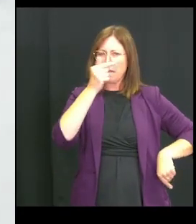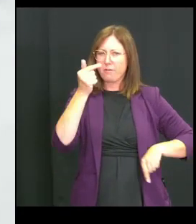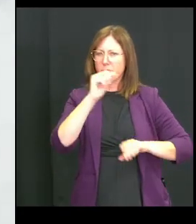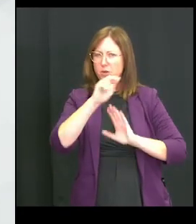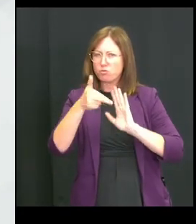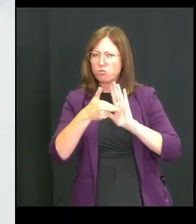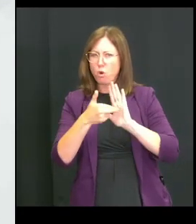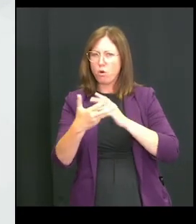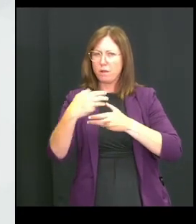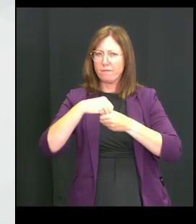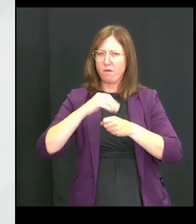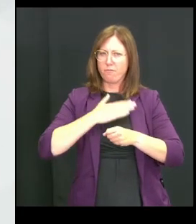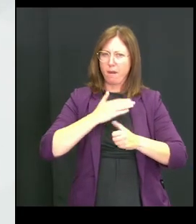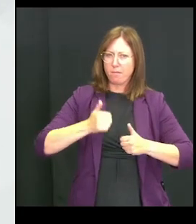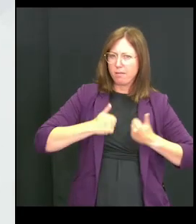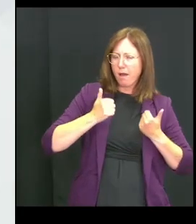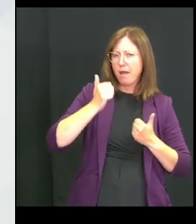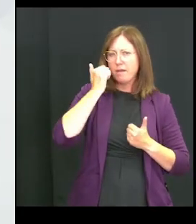and our social lives than other things.